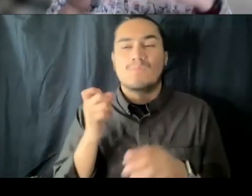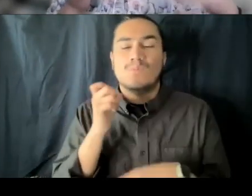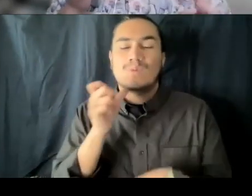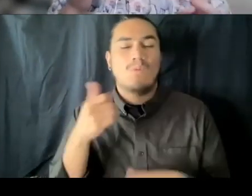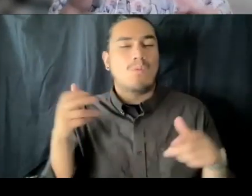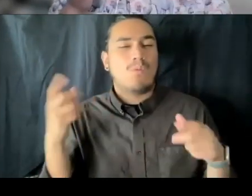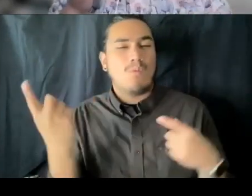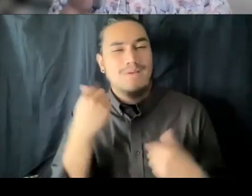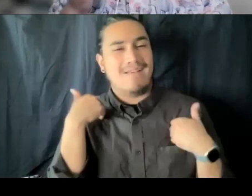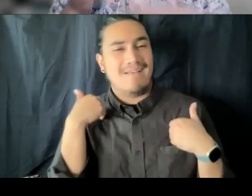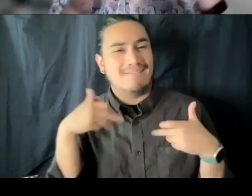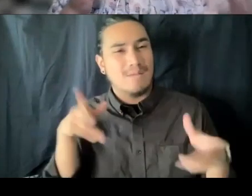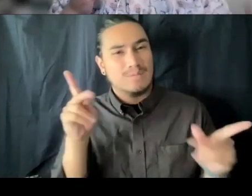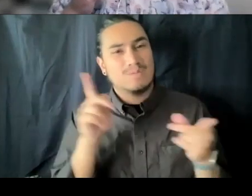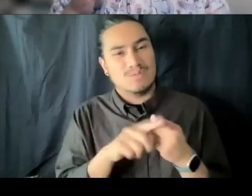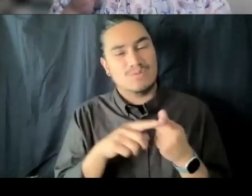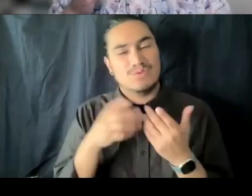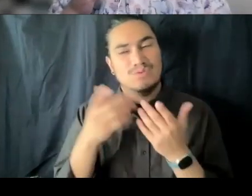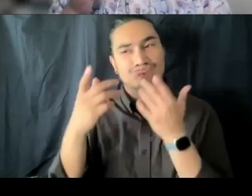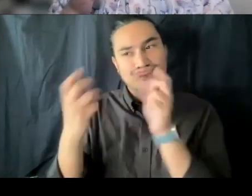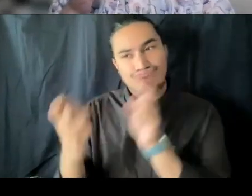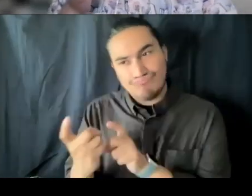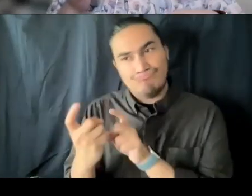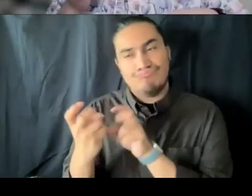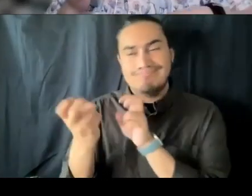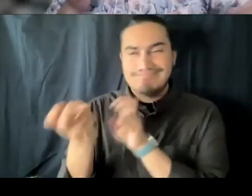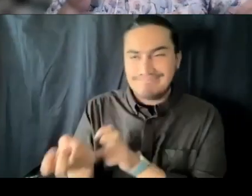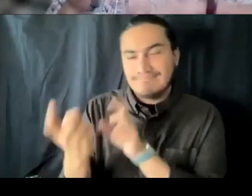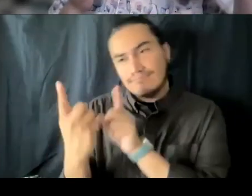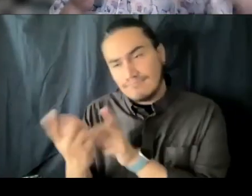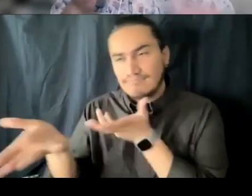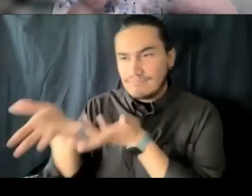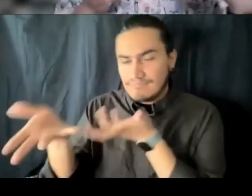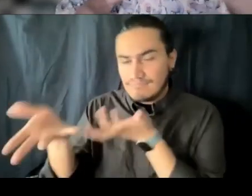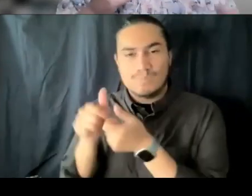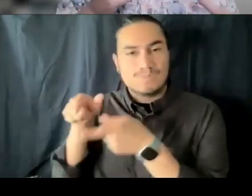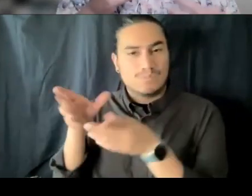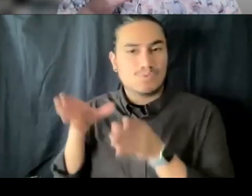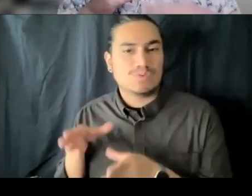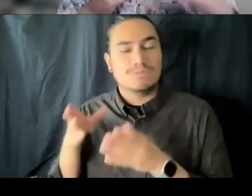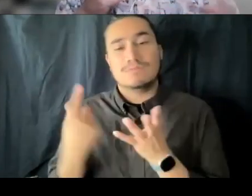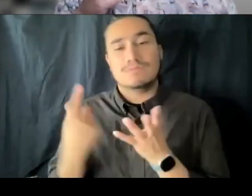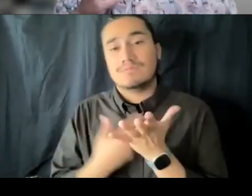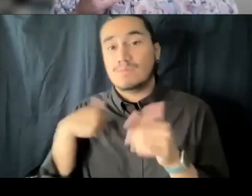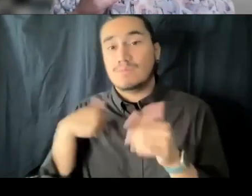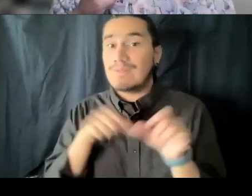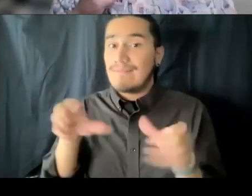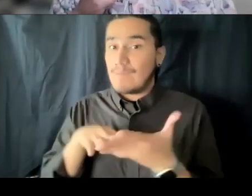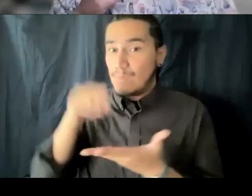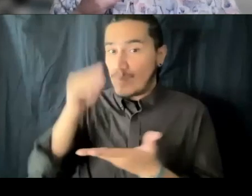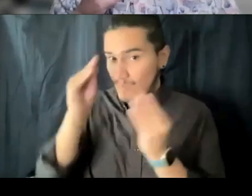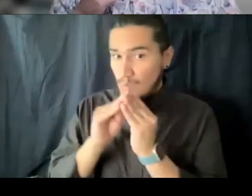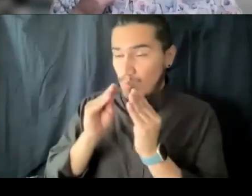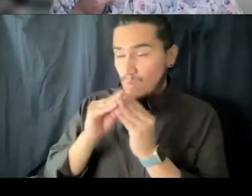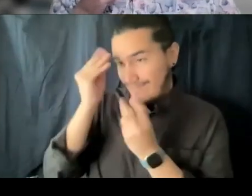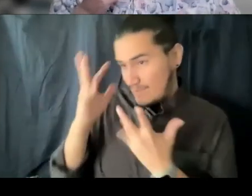And sometimes when we're present with people, we're able to learn more information about what's happening in their lives